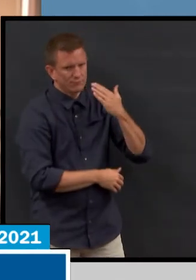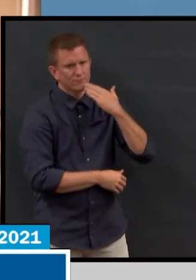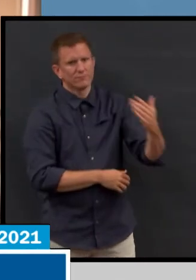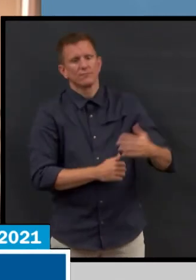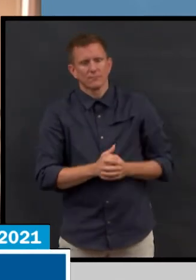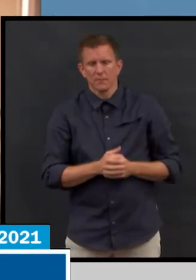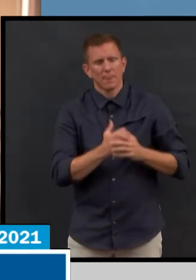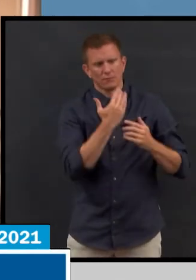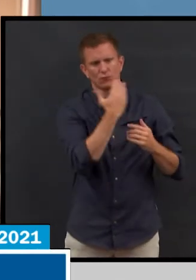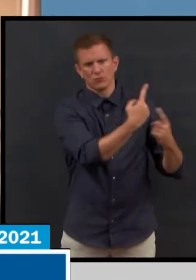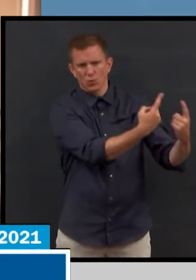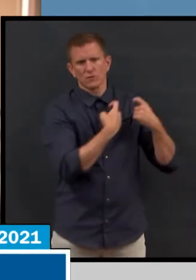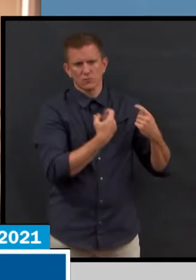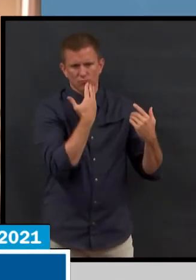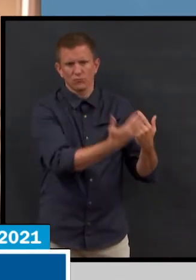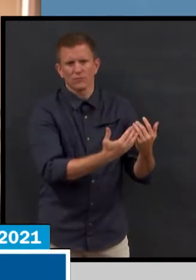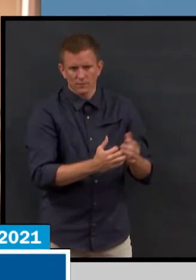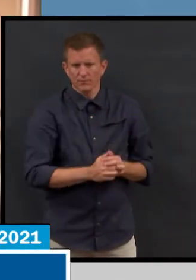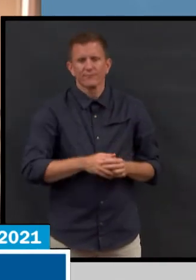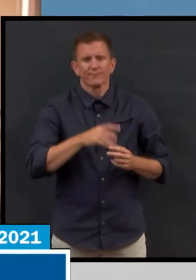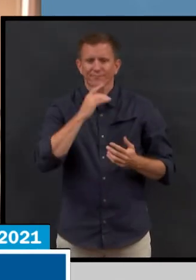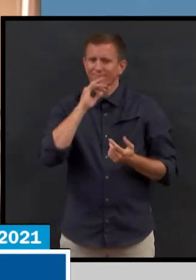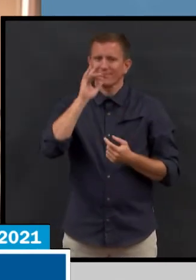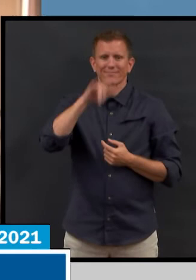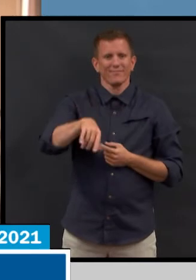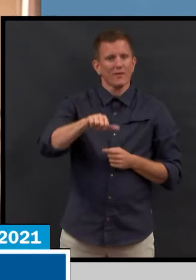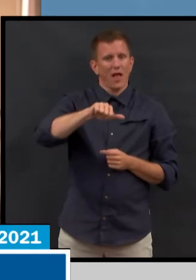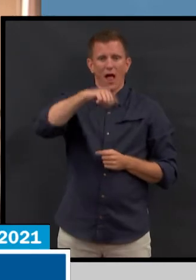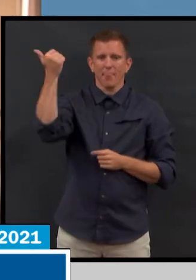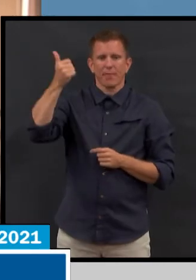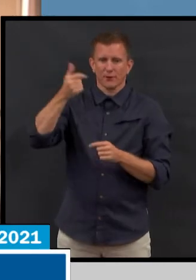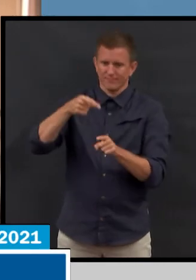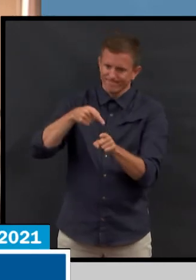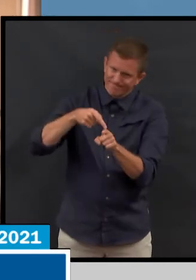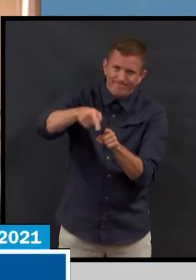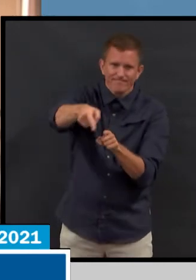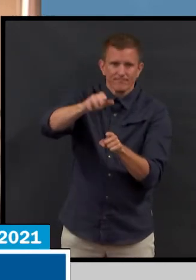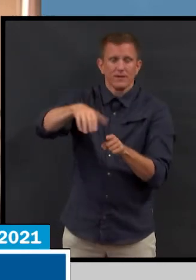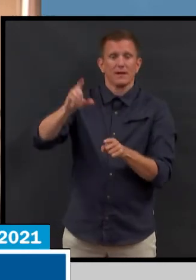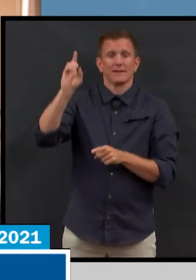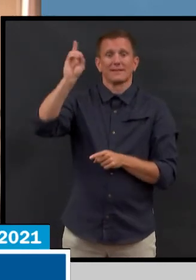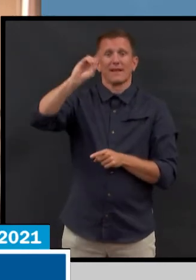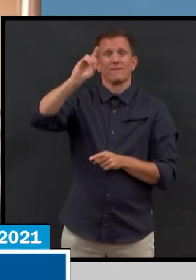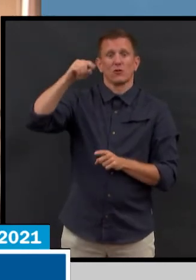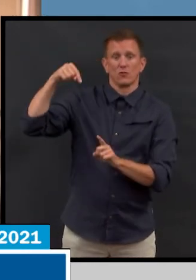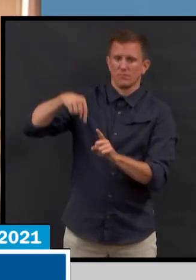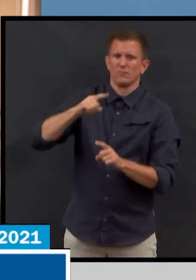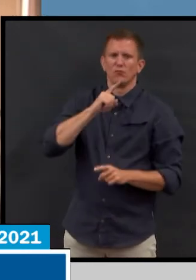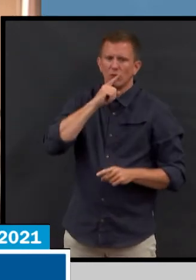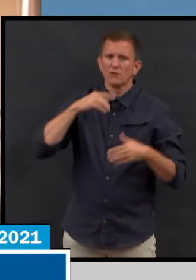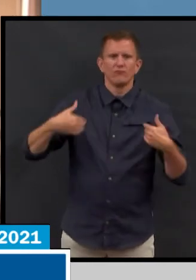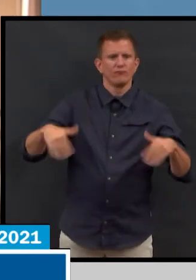area that uh the city of denver has helped lead the way and city council fully supports